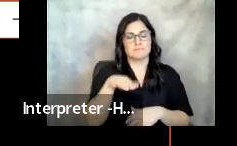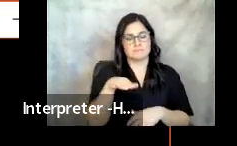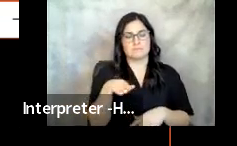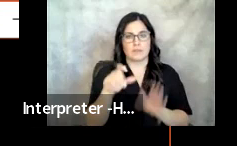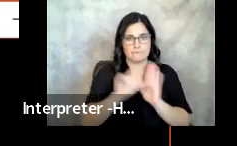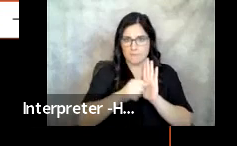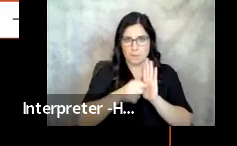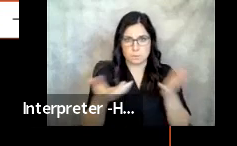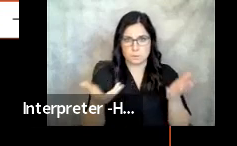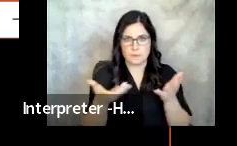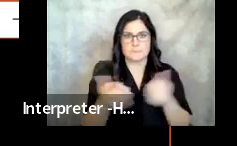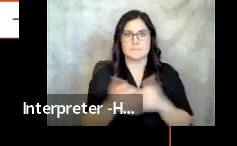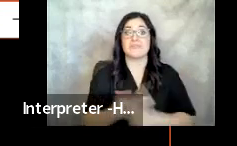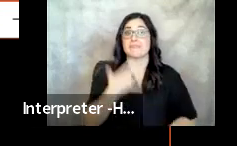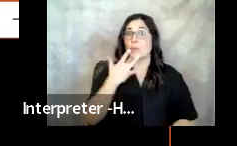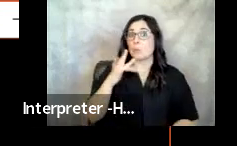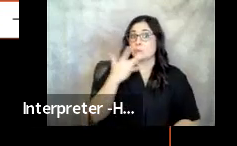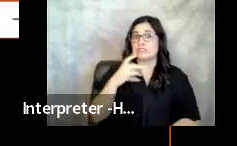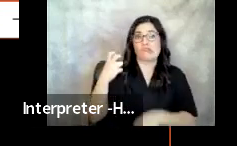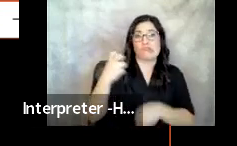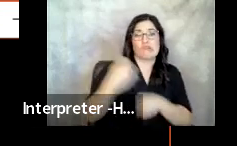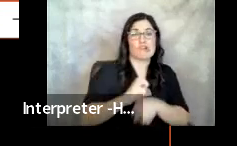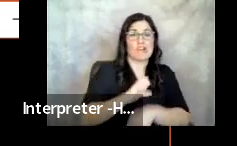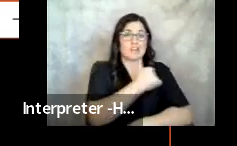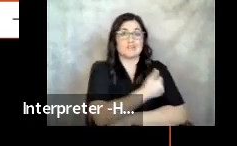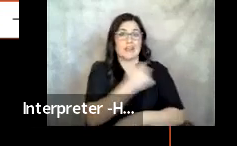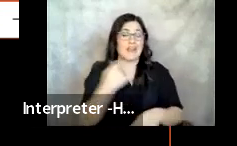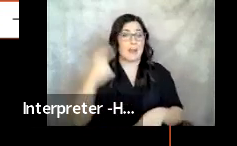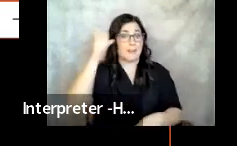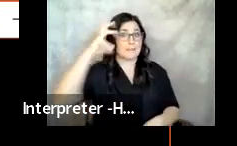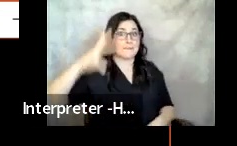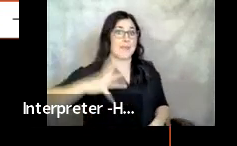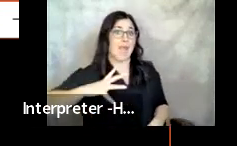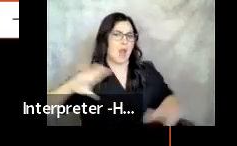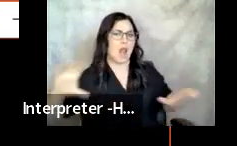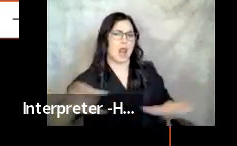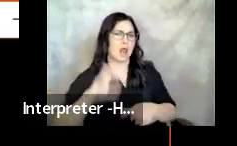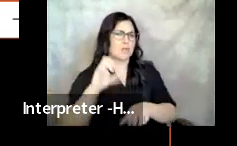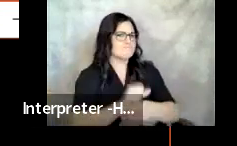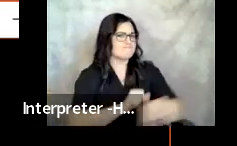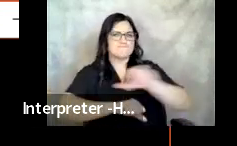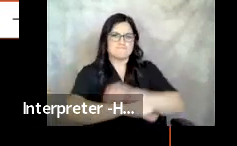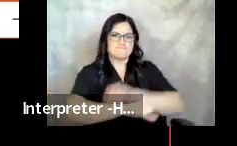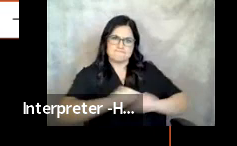most fortunately, the hard, energetic, practical men who do. The rough pioneer work of civilization and barbarous.